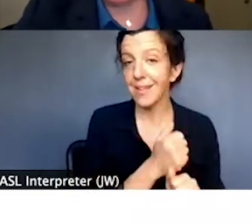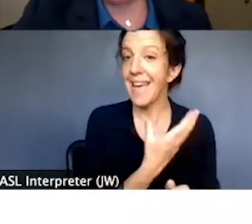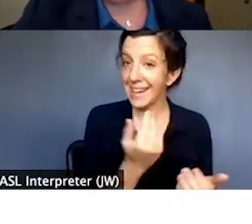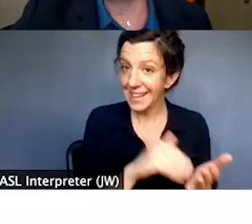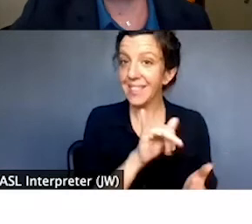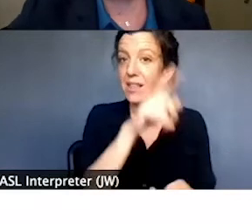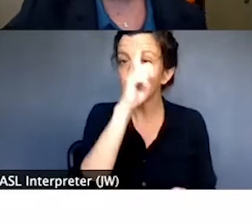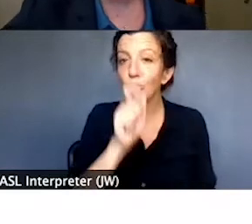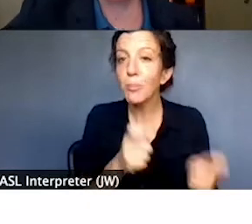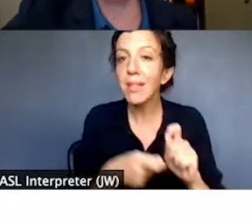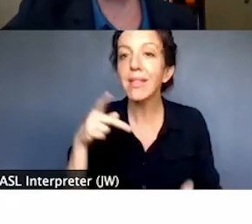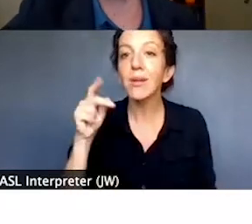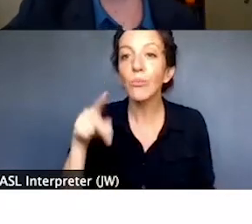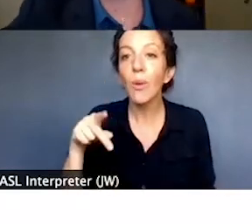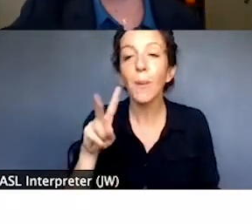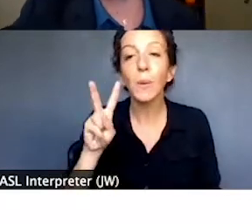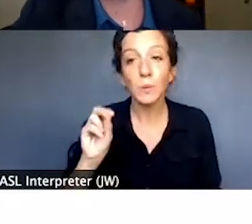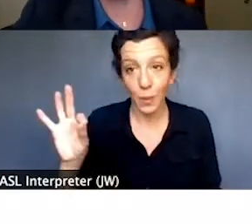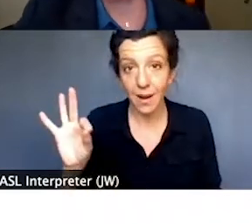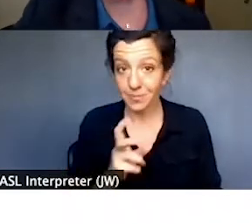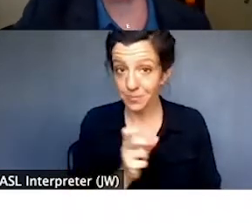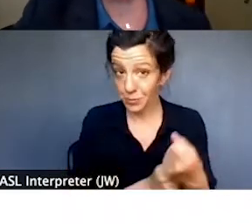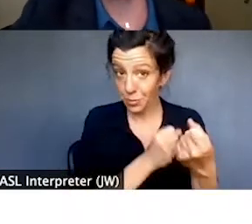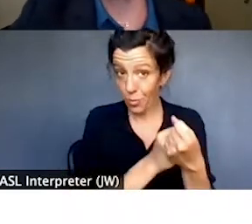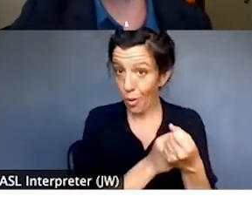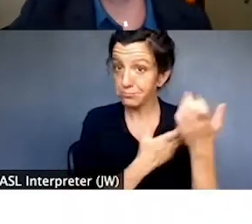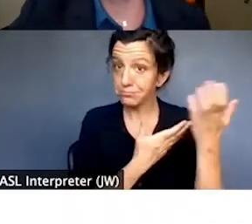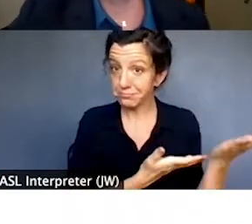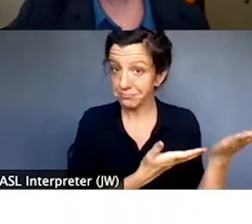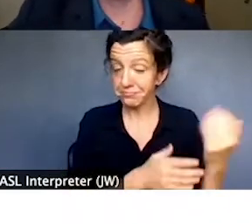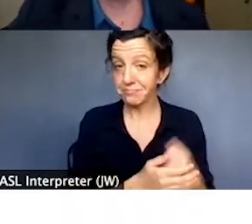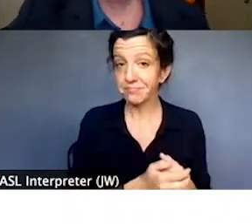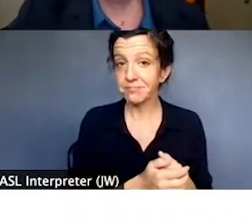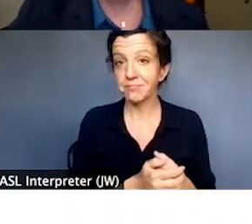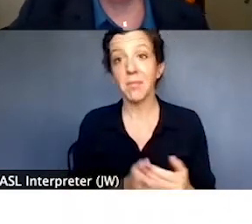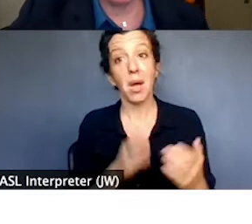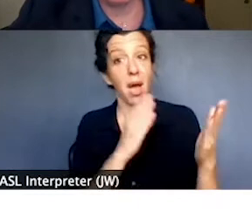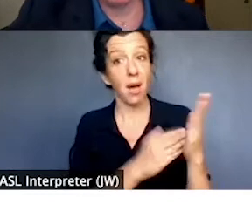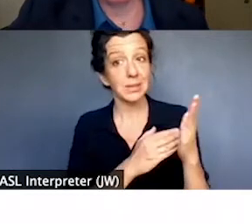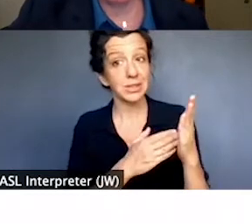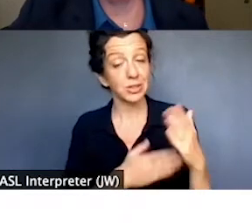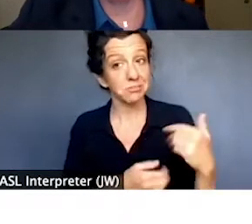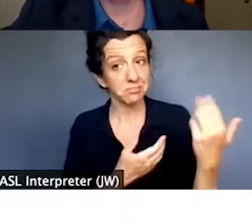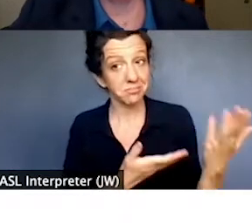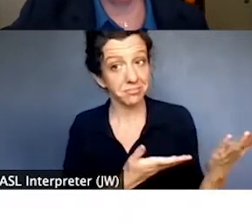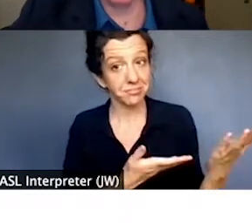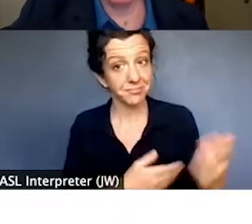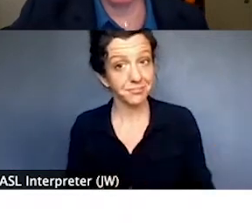but almost the entire California congressional delegation, and many other democratic statewide officials, including the governor.